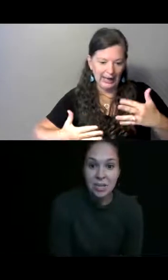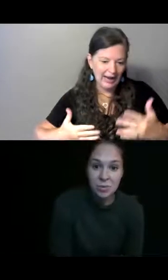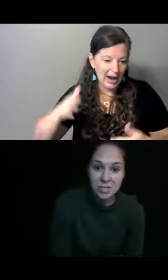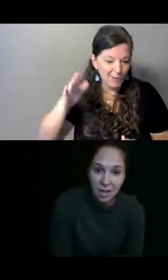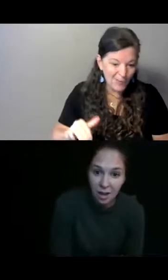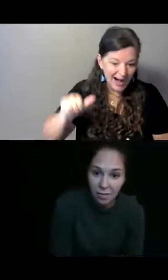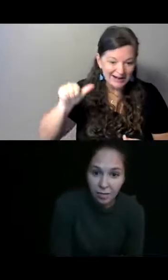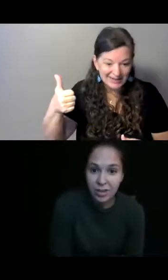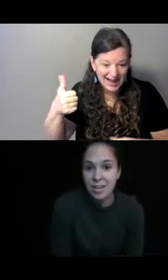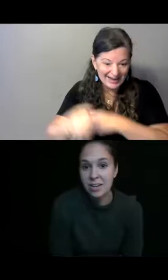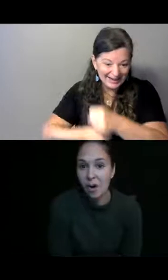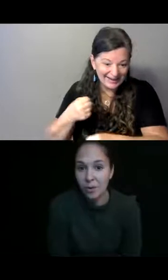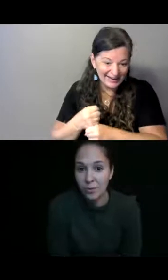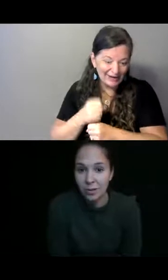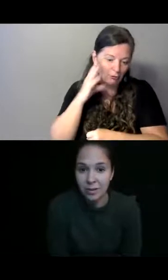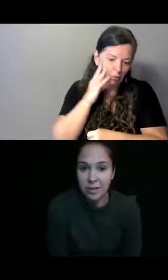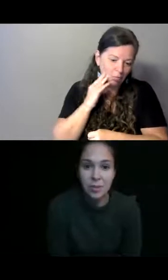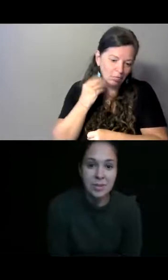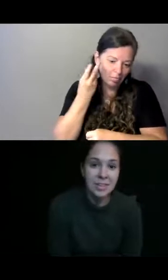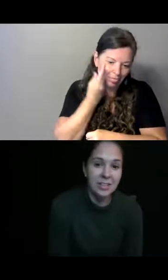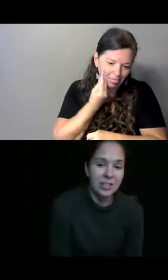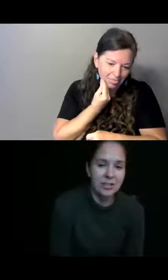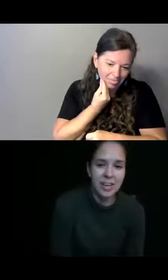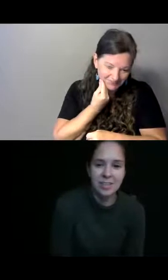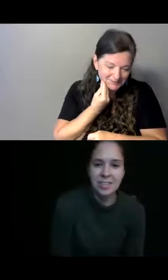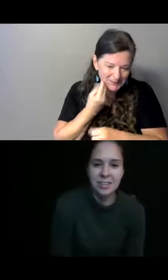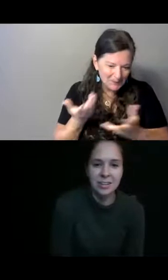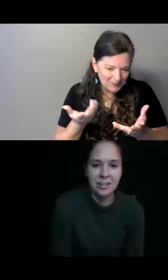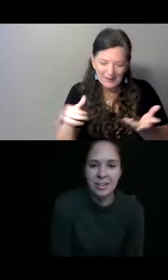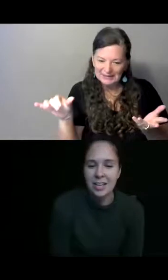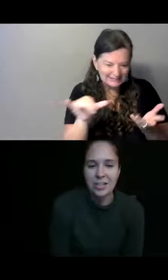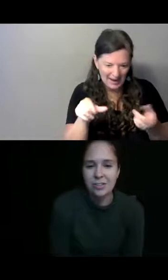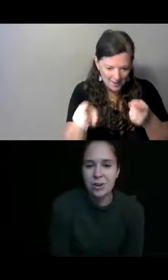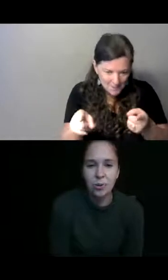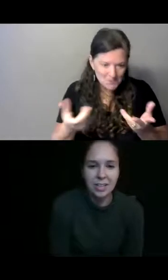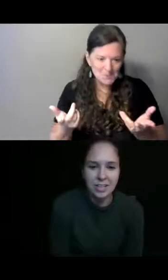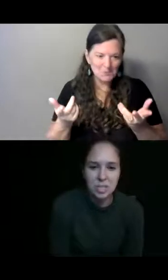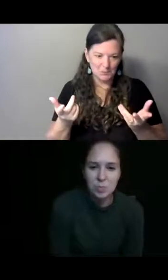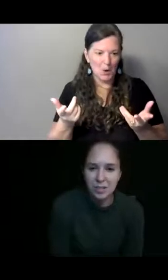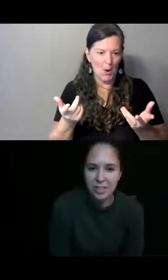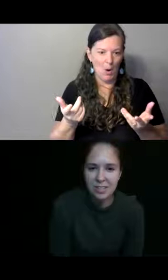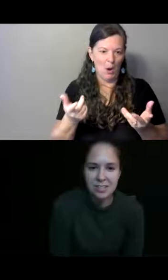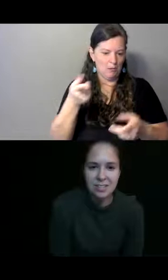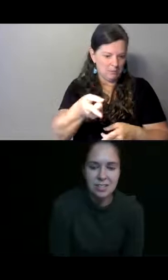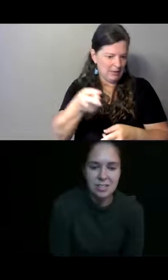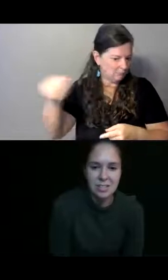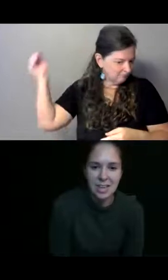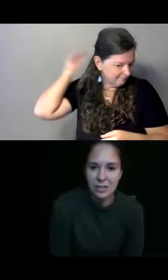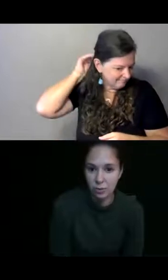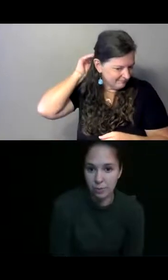it was tough and awkward. But, then your 10th year, you're totally experienced and it's natural.